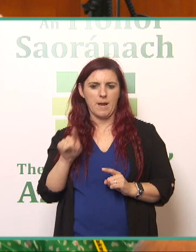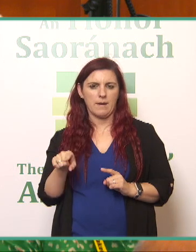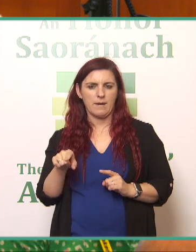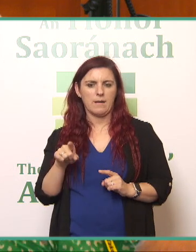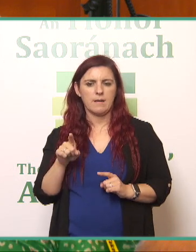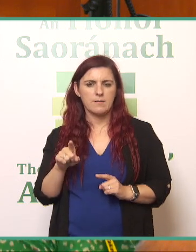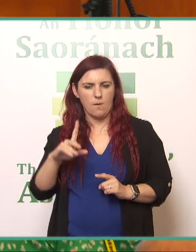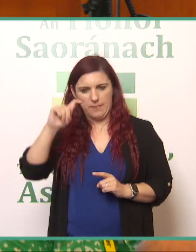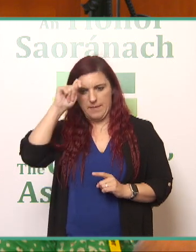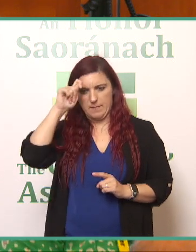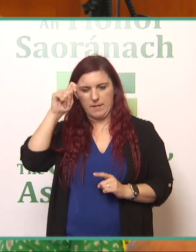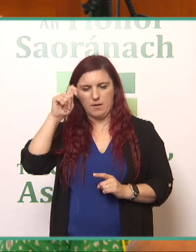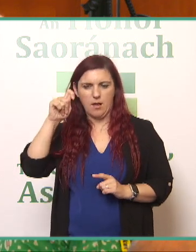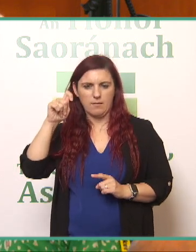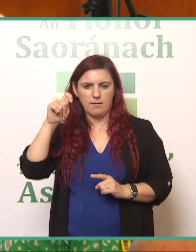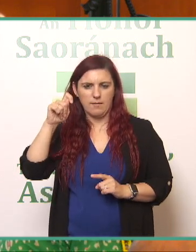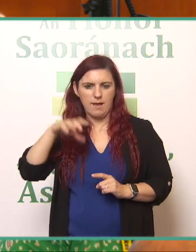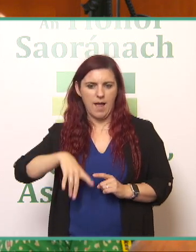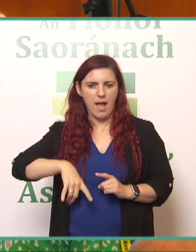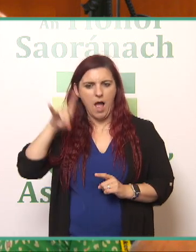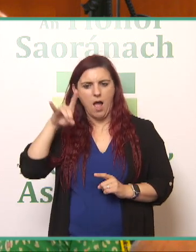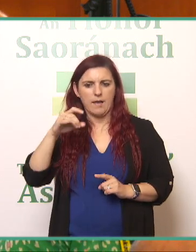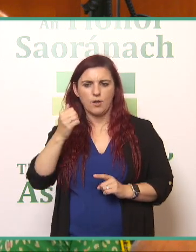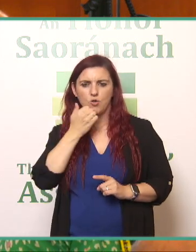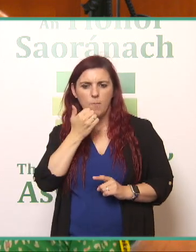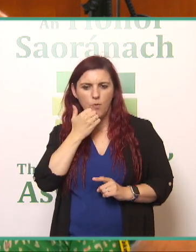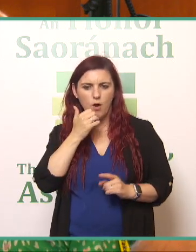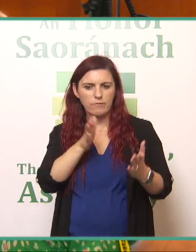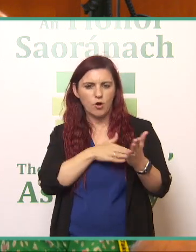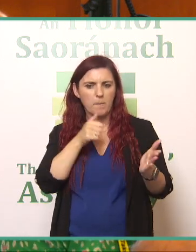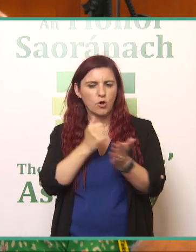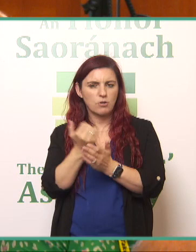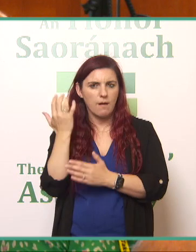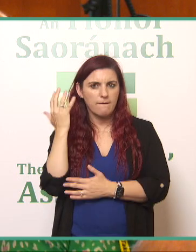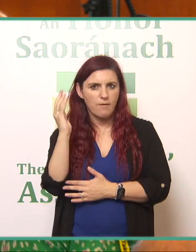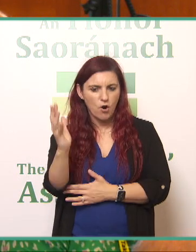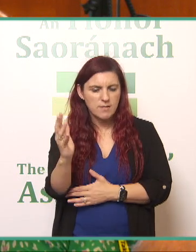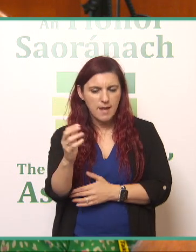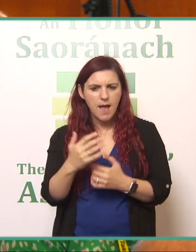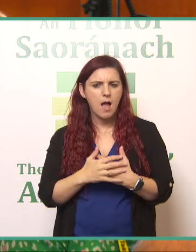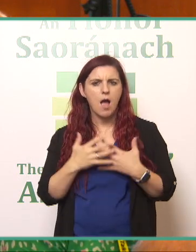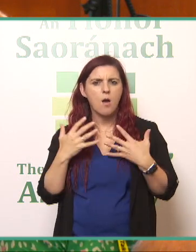the high what seems to be a high proportion of commercial forests in Ireland how much profits did